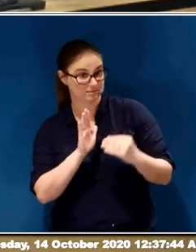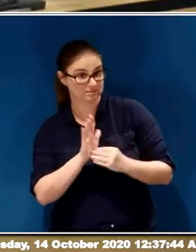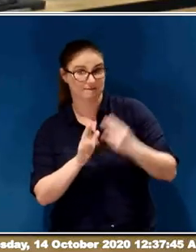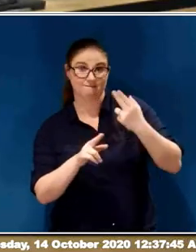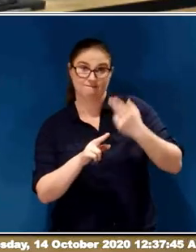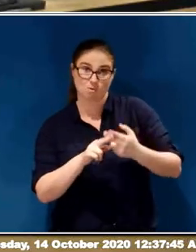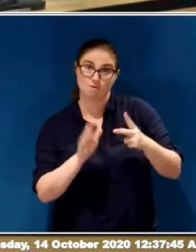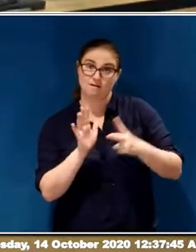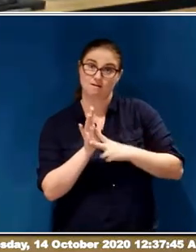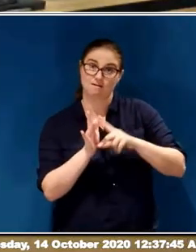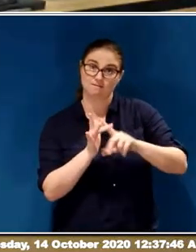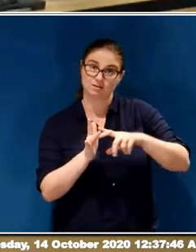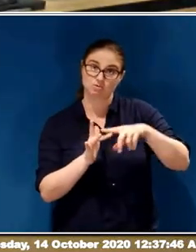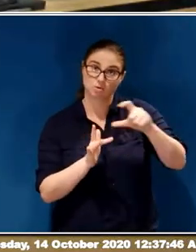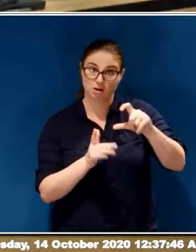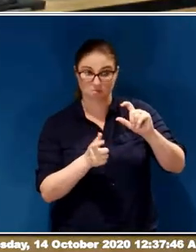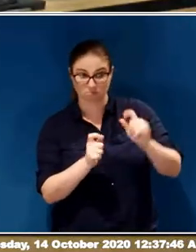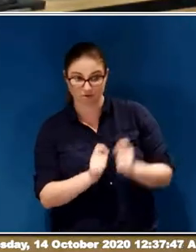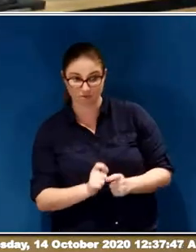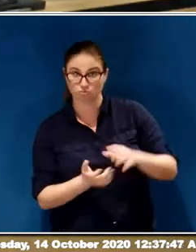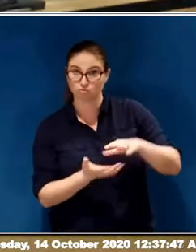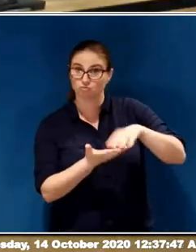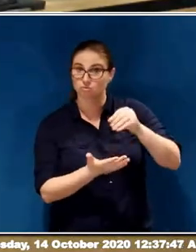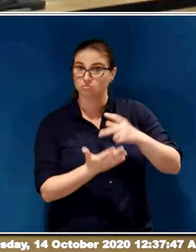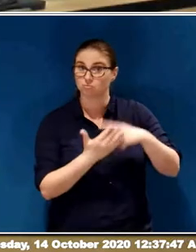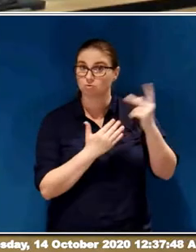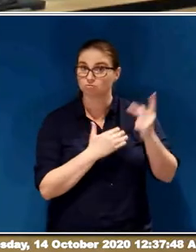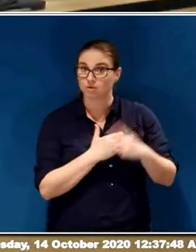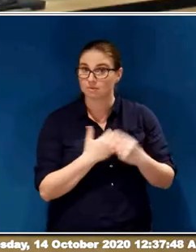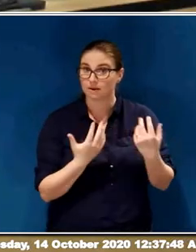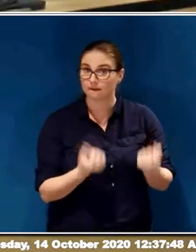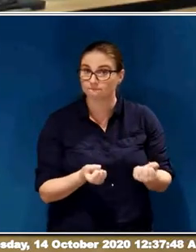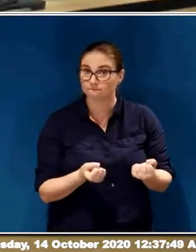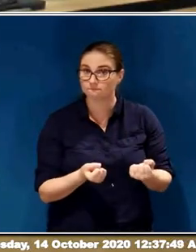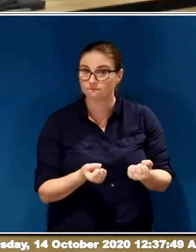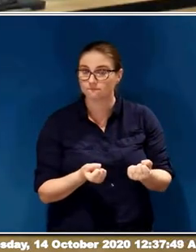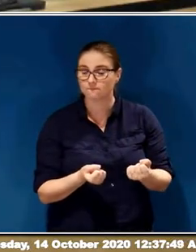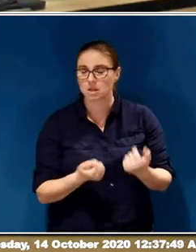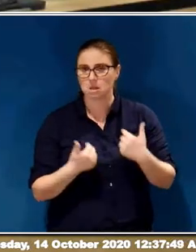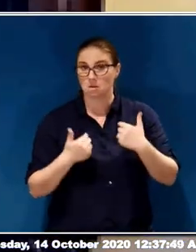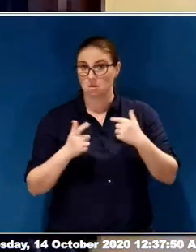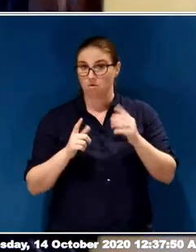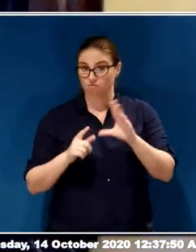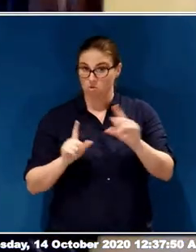DR de BRUIN: To my knowledge there is no policy governing modification of students' programs in Victoria.